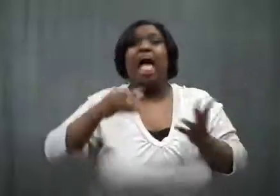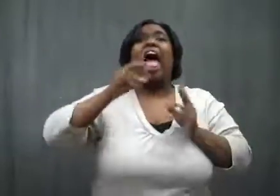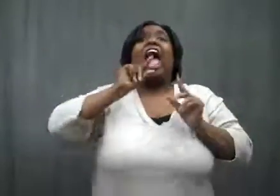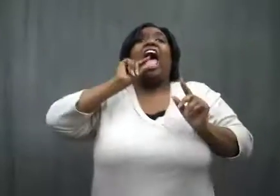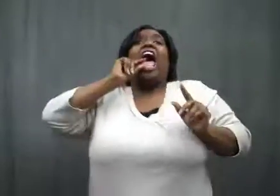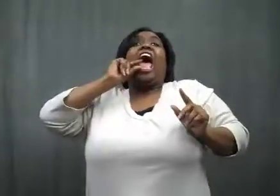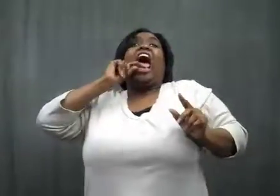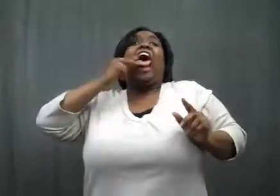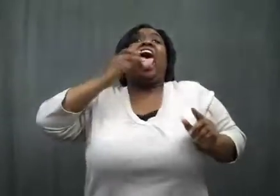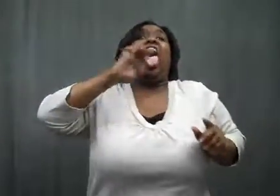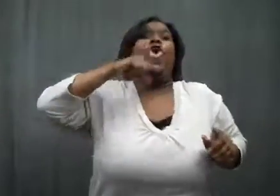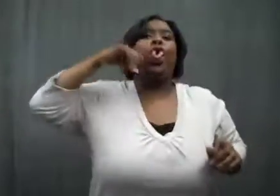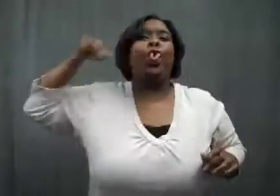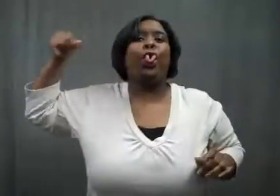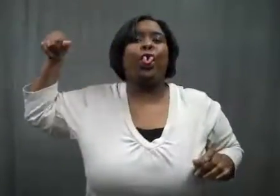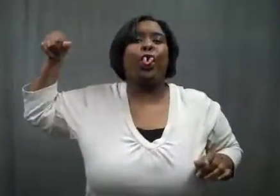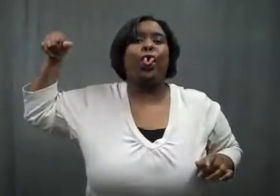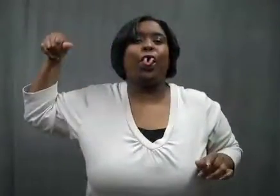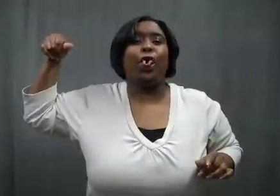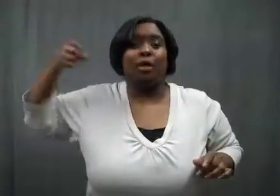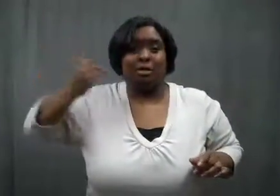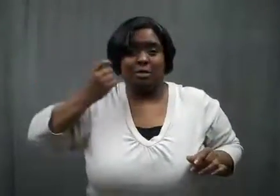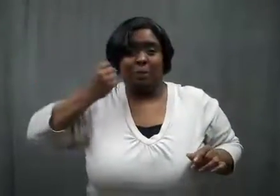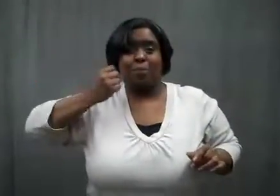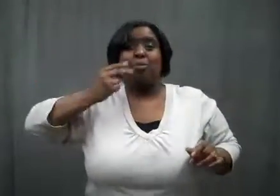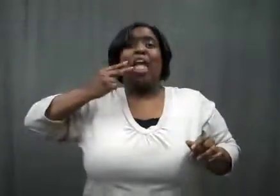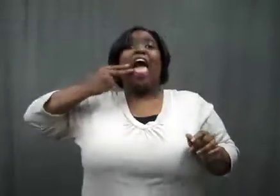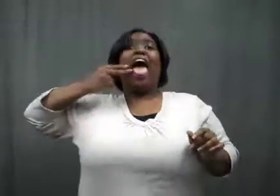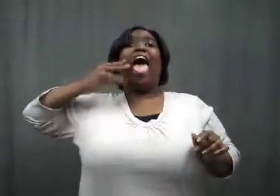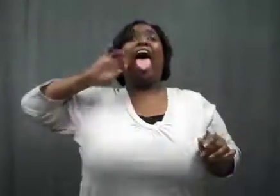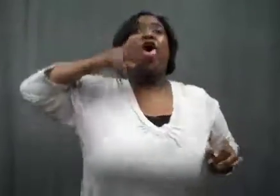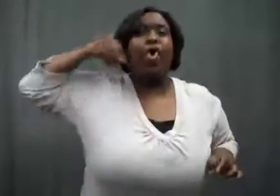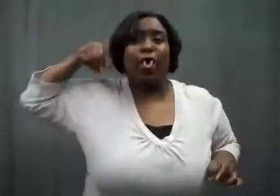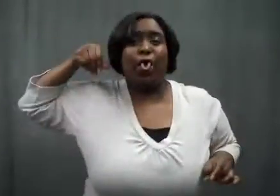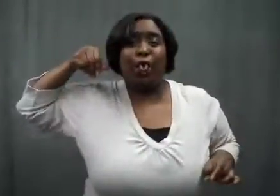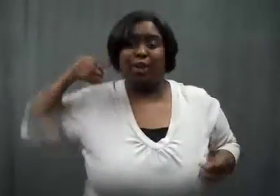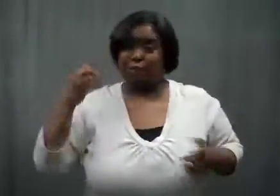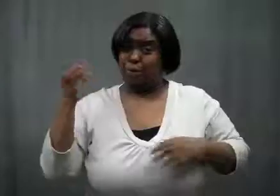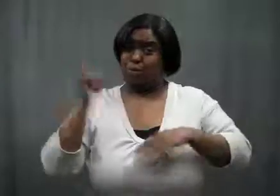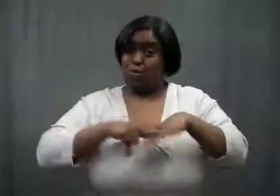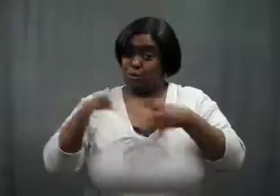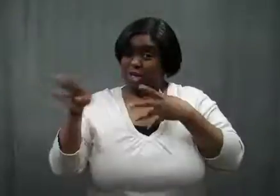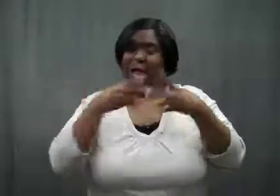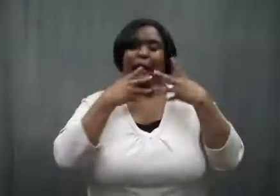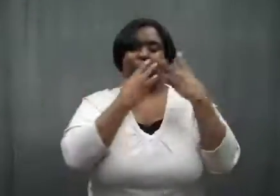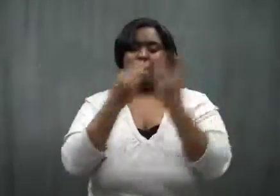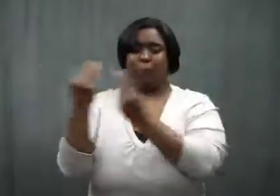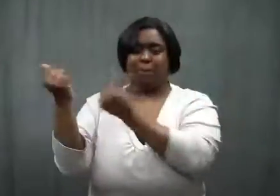Whatever you said would just blow away in the wind like this!